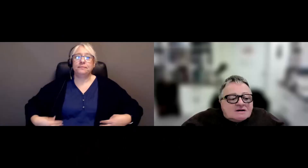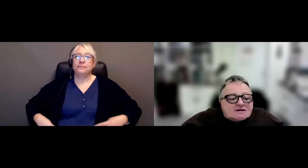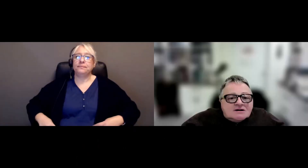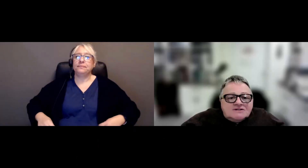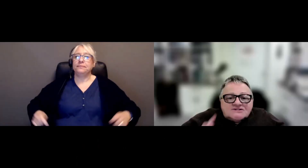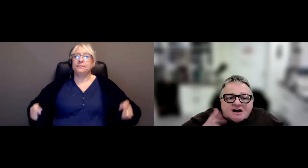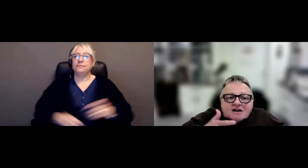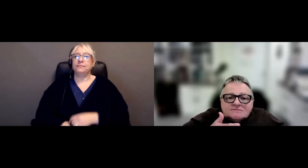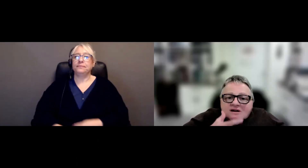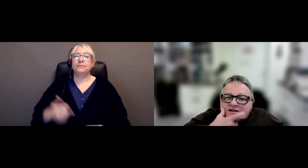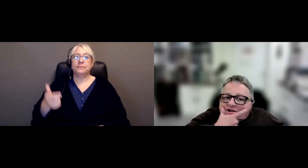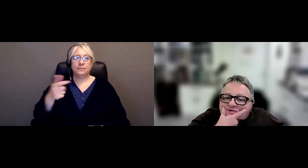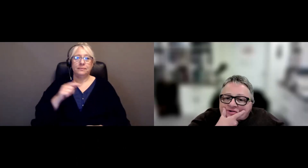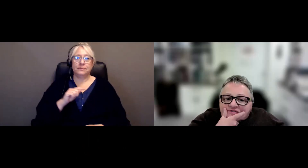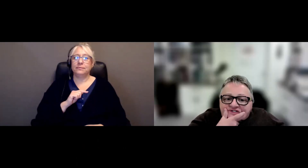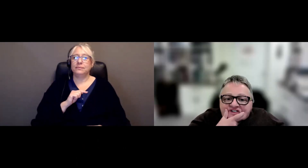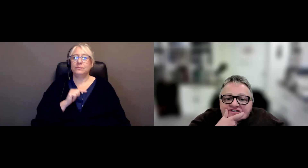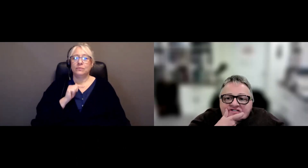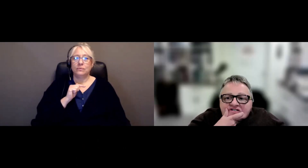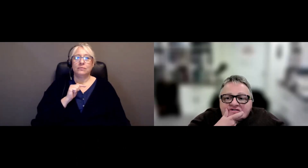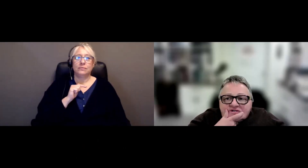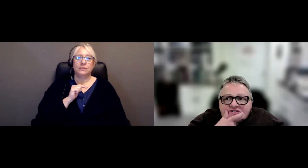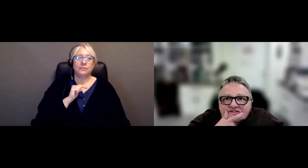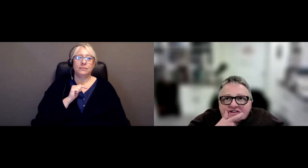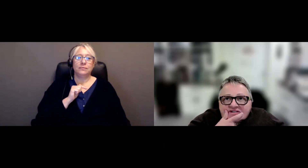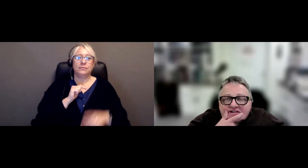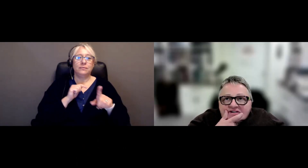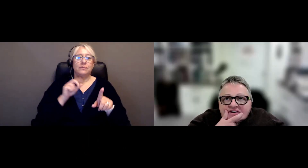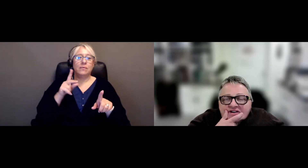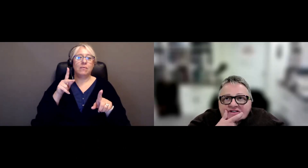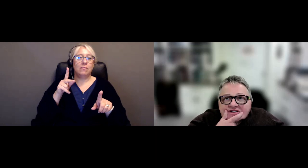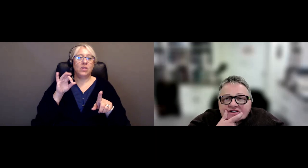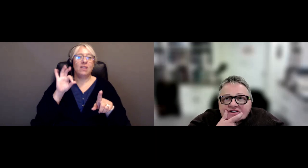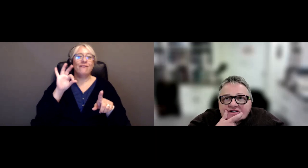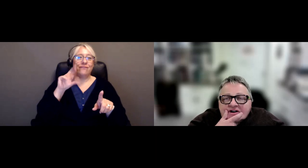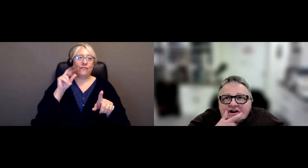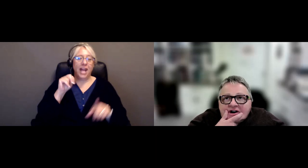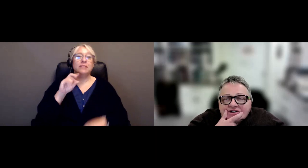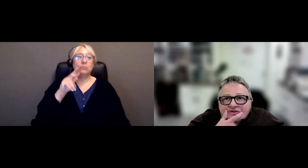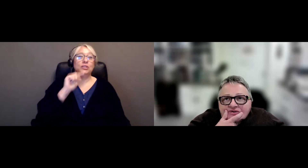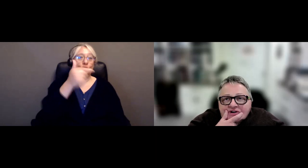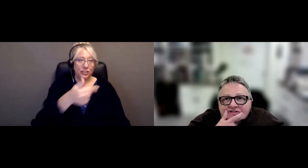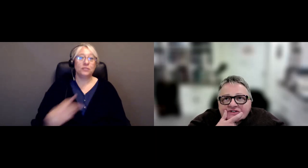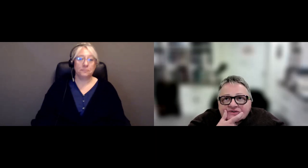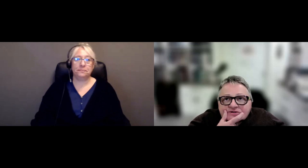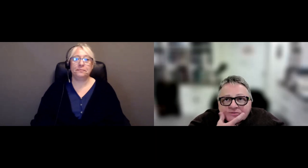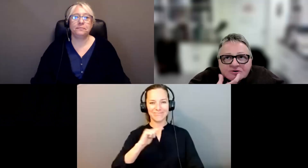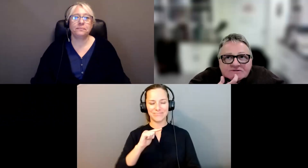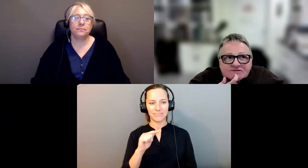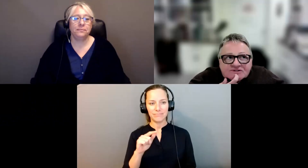Can I just add, Maggie, I really appreciated what you said. And I think it's really important for